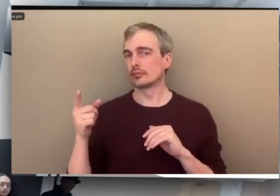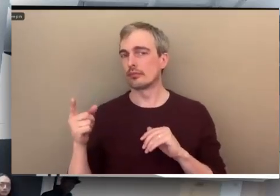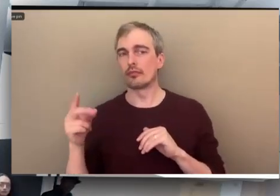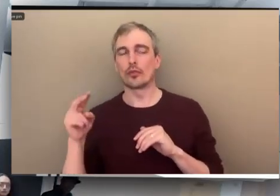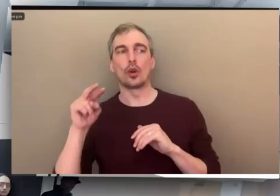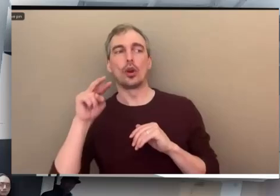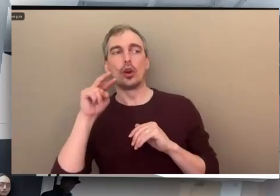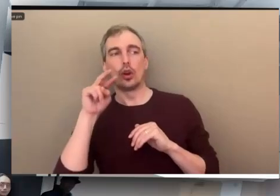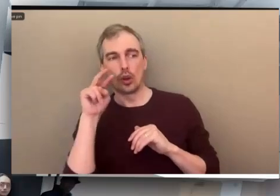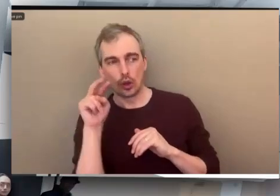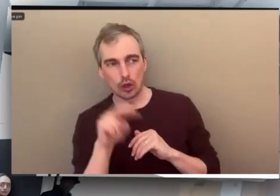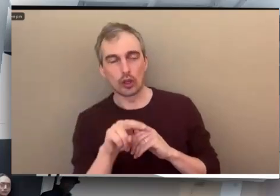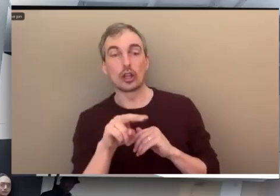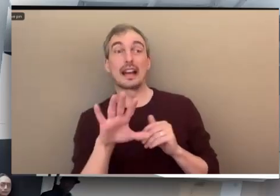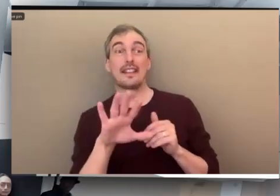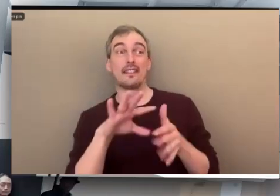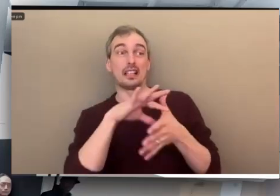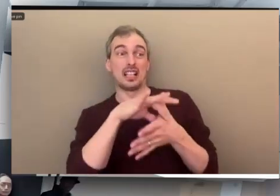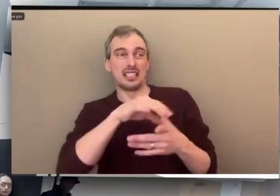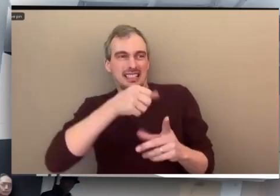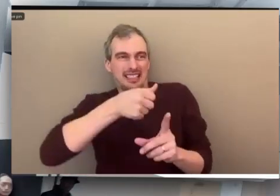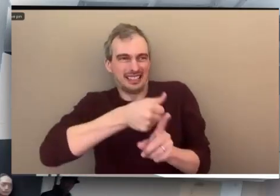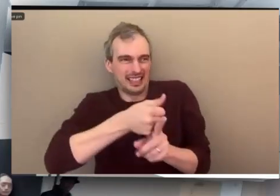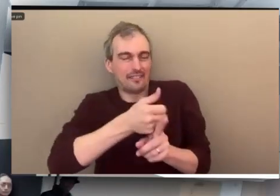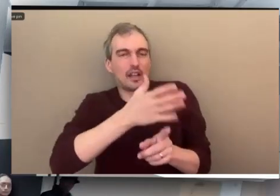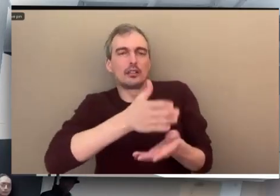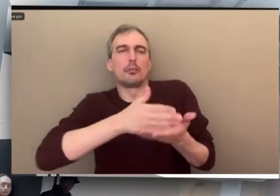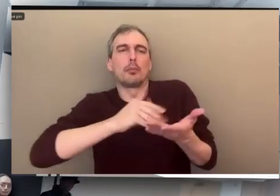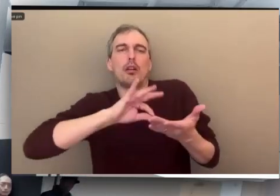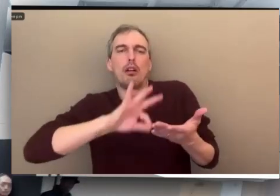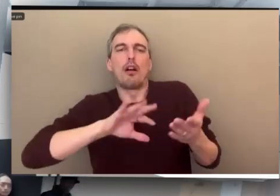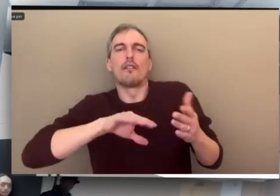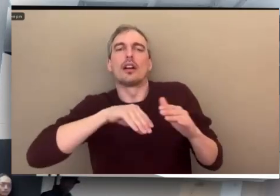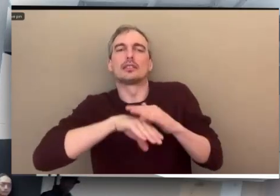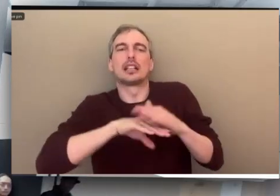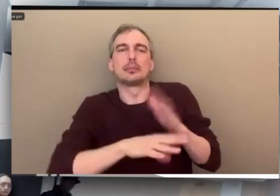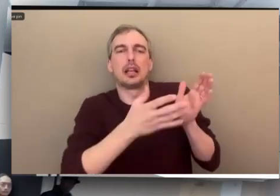And I'll actually marry another we along with that. Which is...